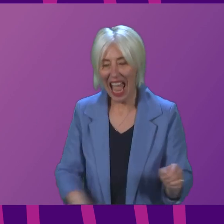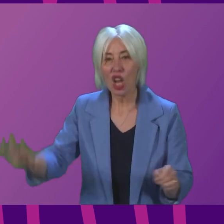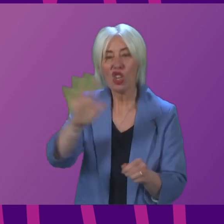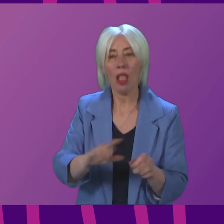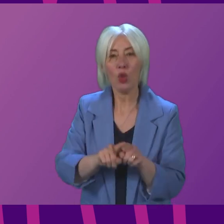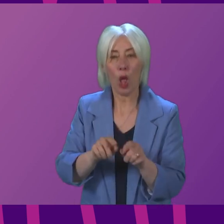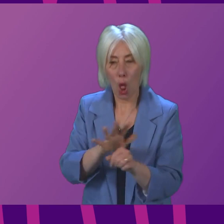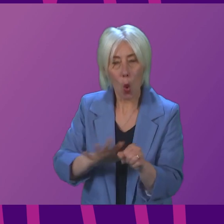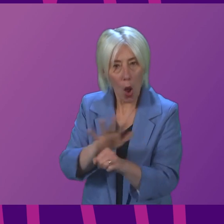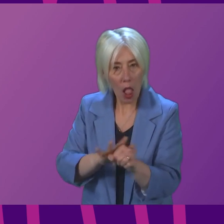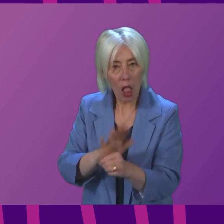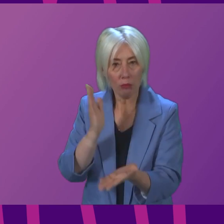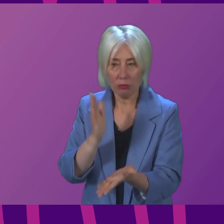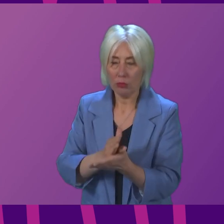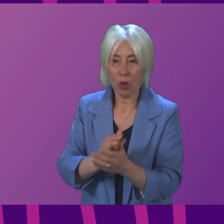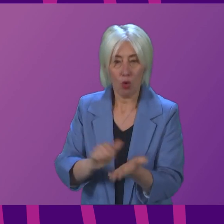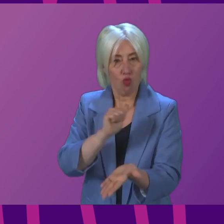that properly represents the society that we live in.